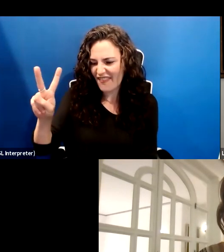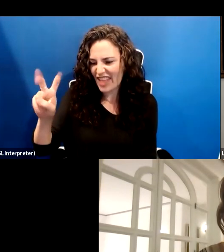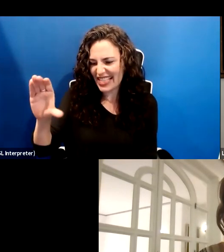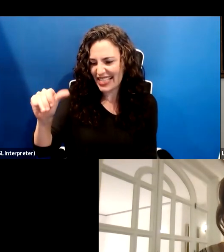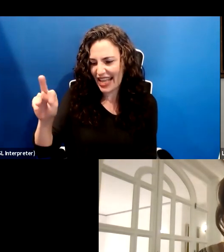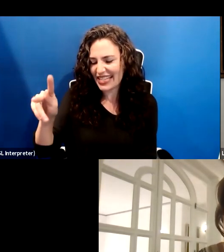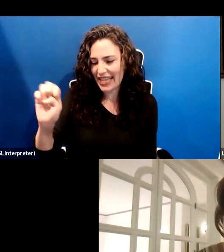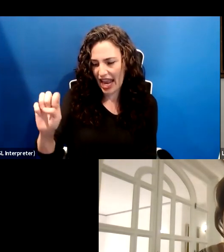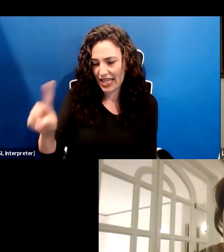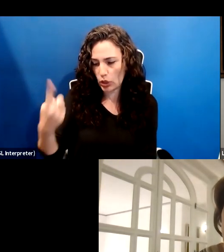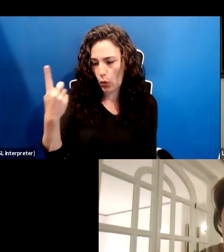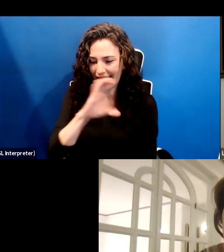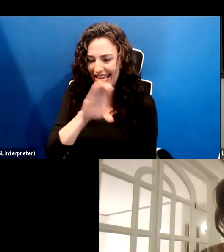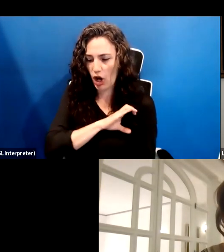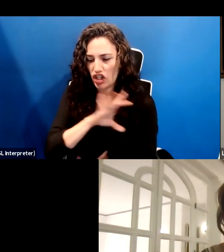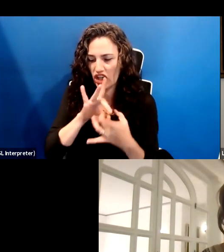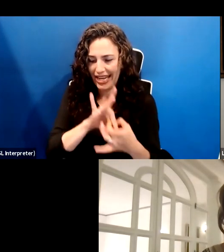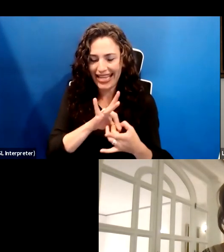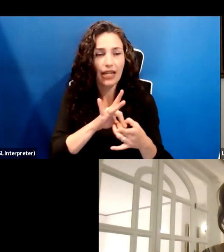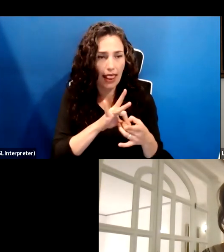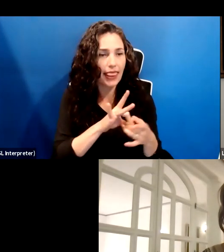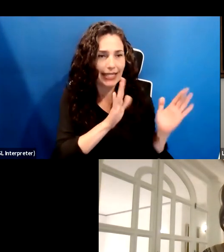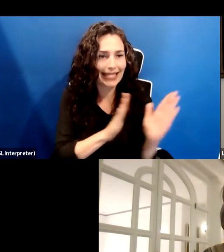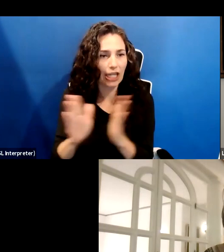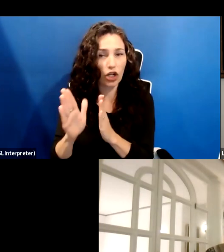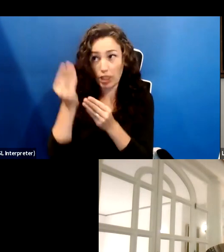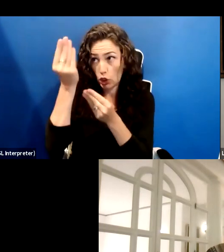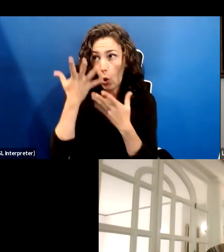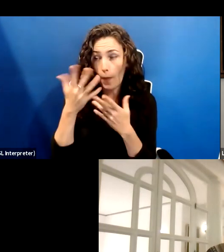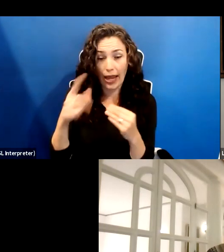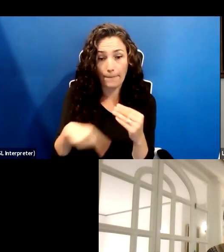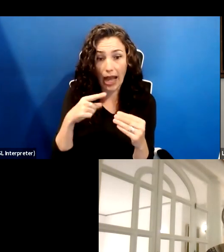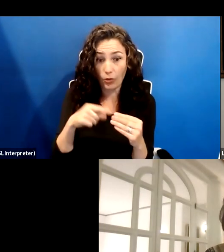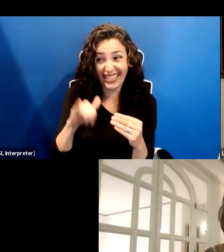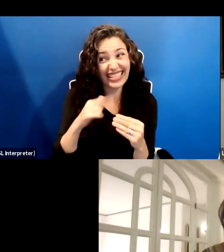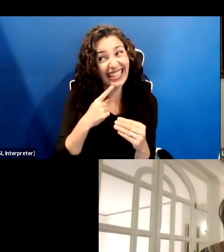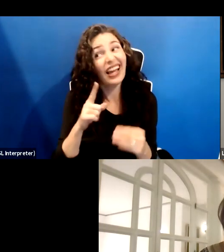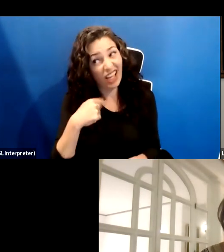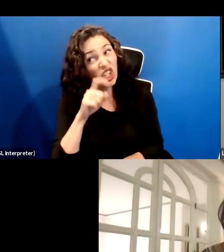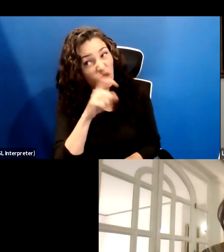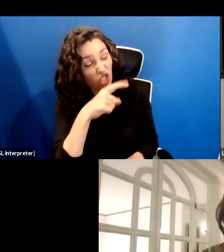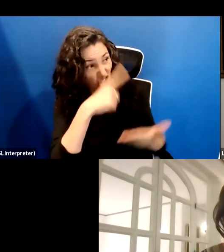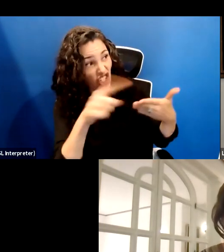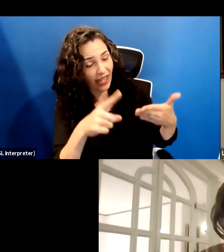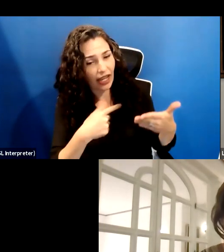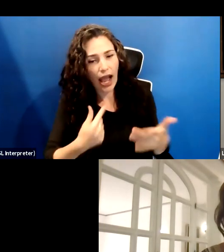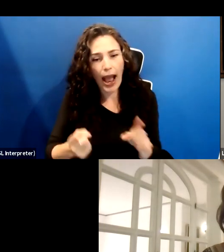And he told me all about it and said, you know, this was something that I should really check it out, and I met him at the Cannes Film Festival.